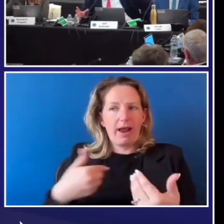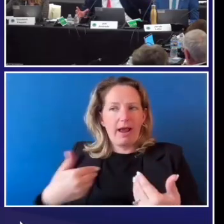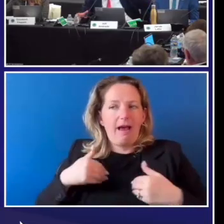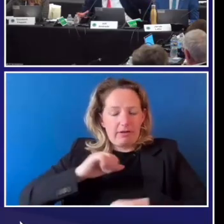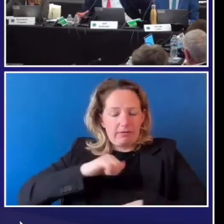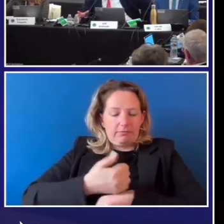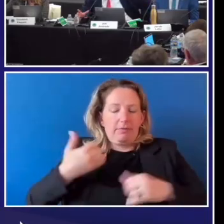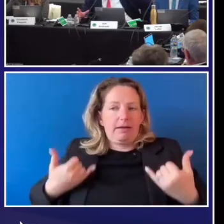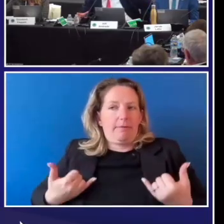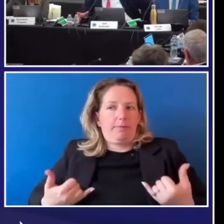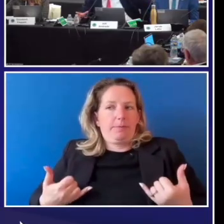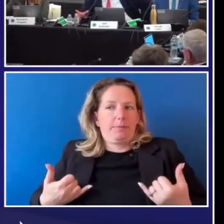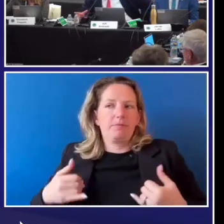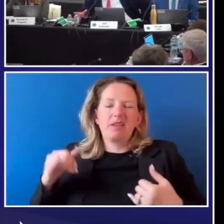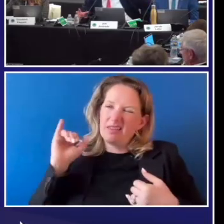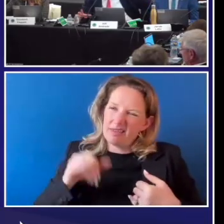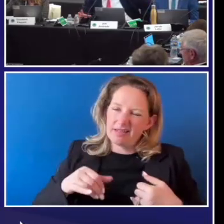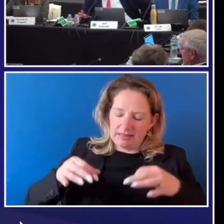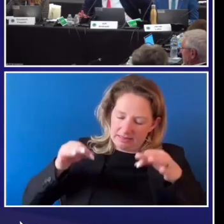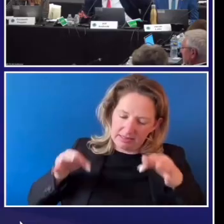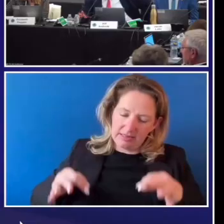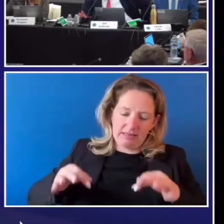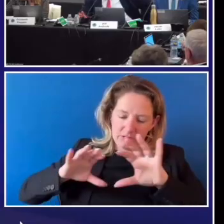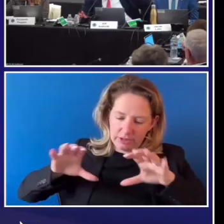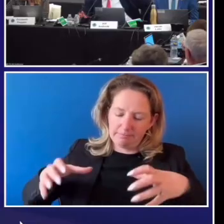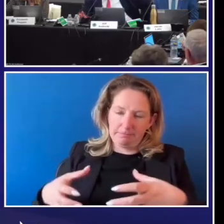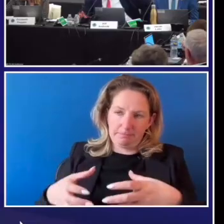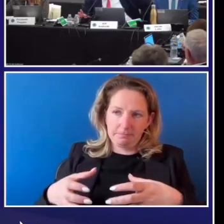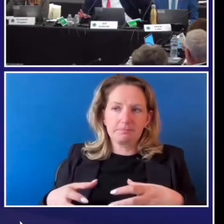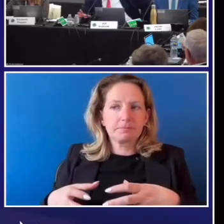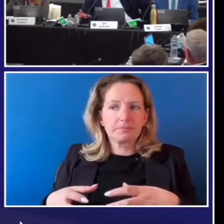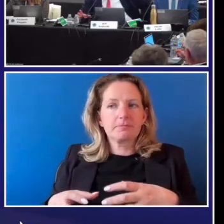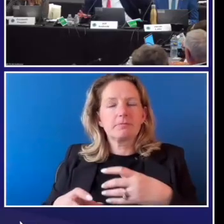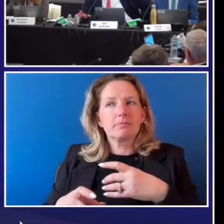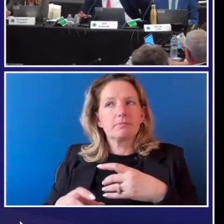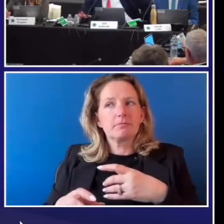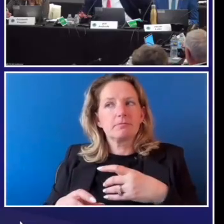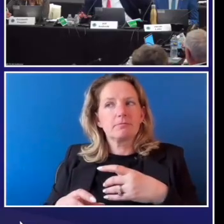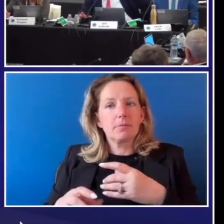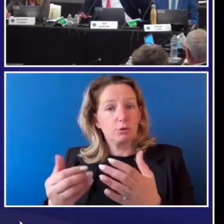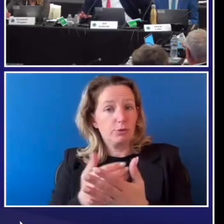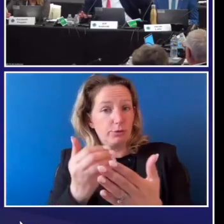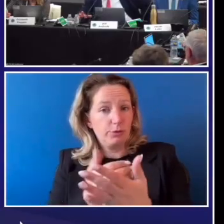But when we're in the in the new language, um, we are extending